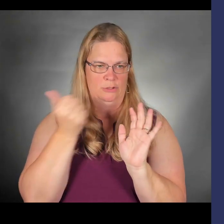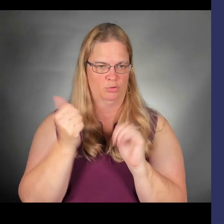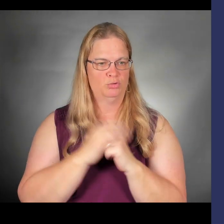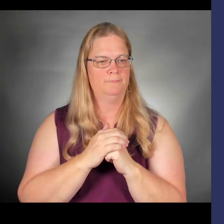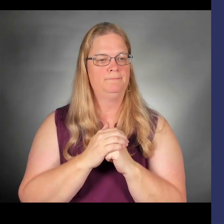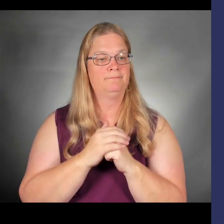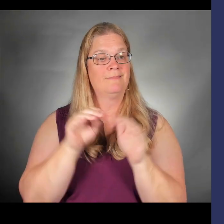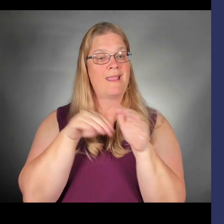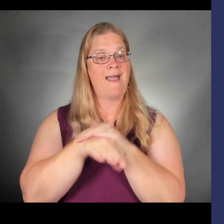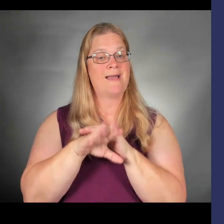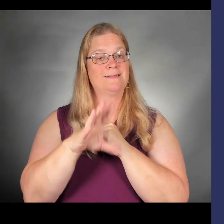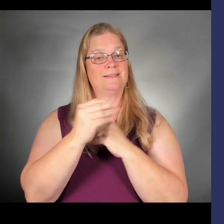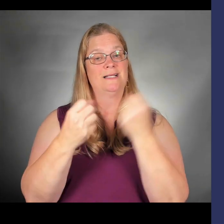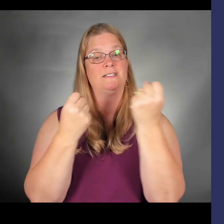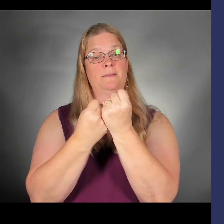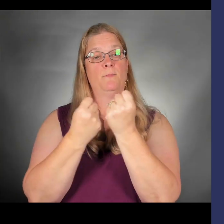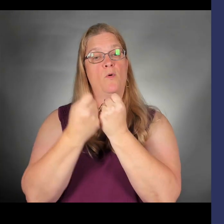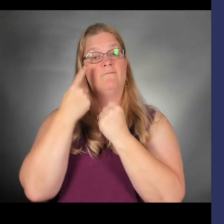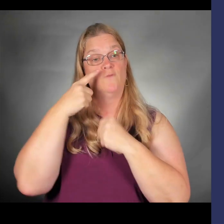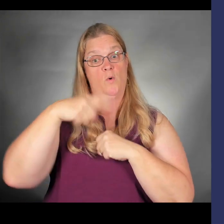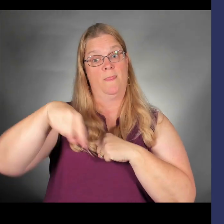Involvement those types of activity are always better.